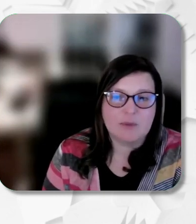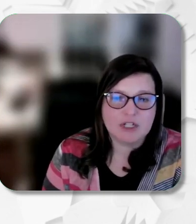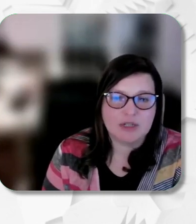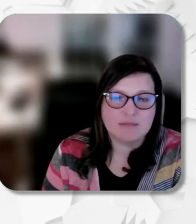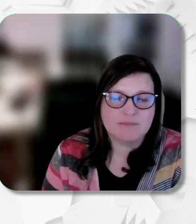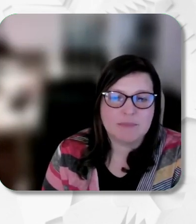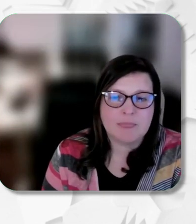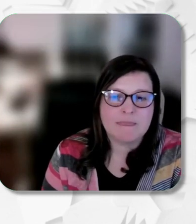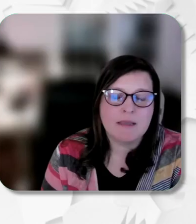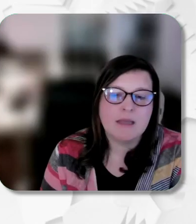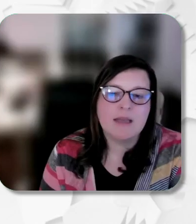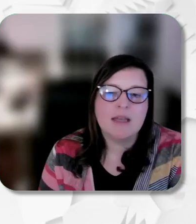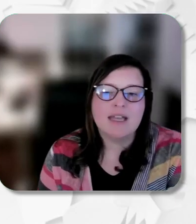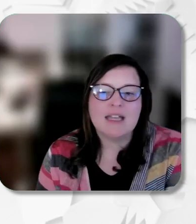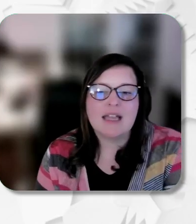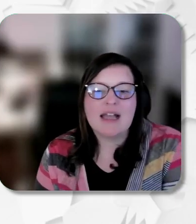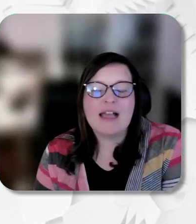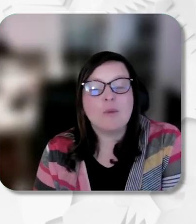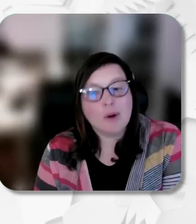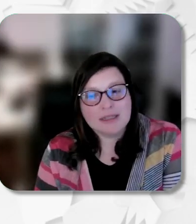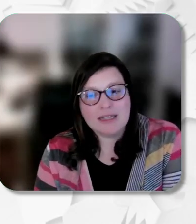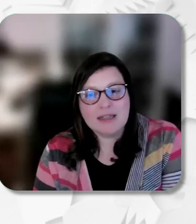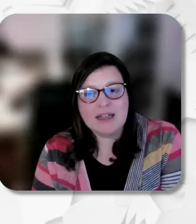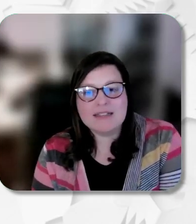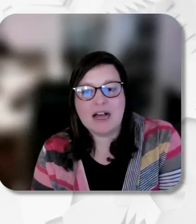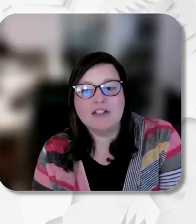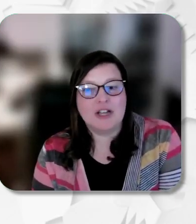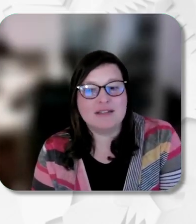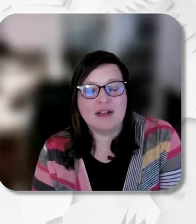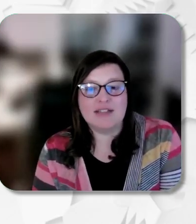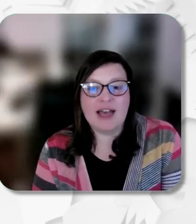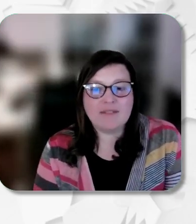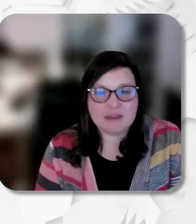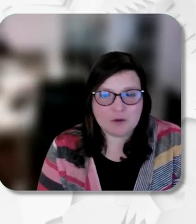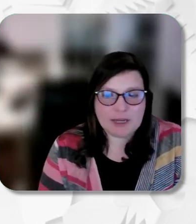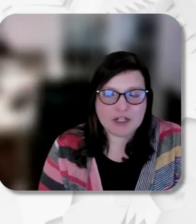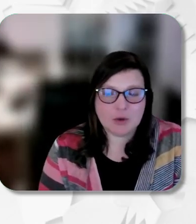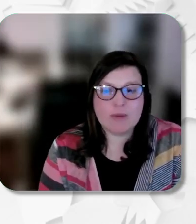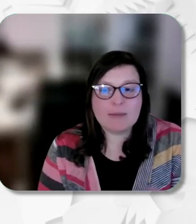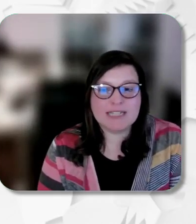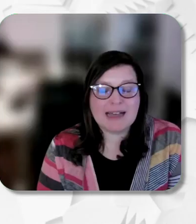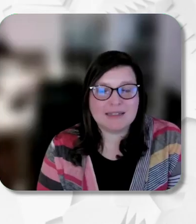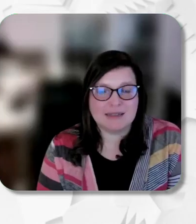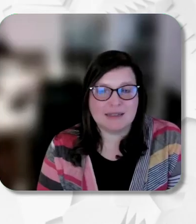information. Importantly it's not just enough to have the information or be able to access